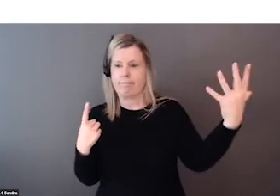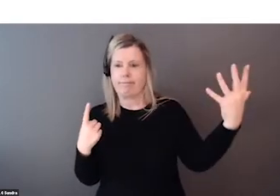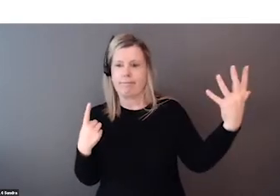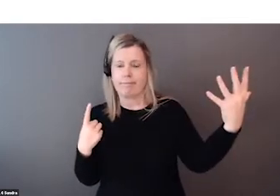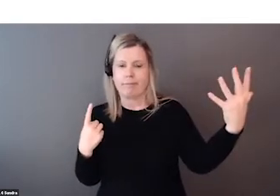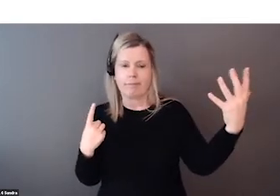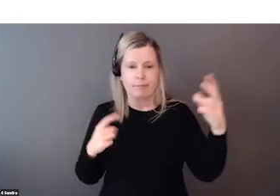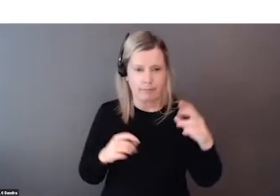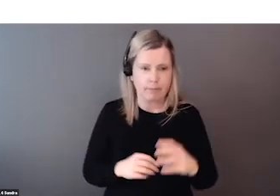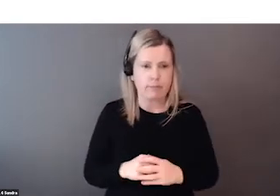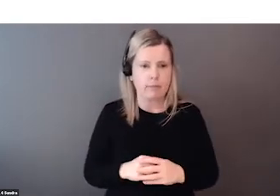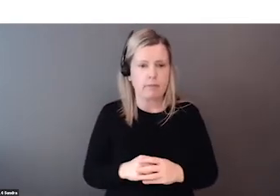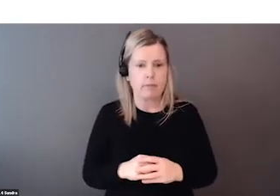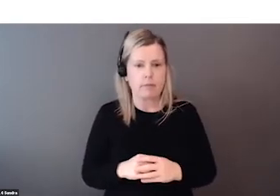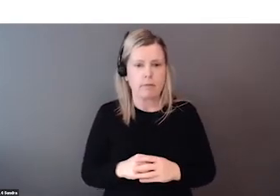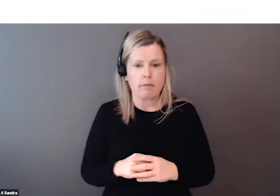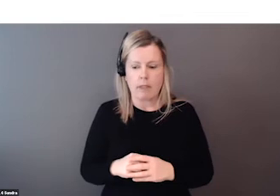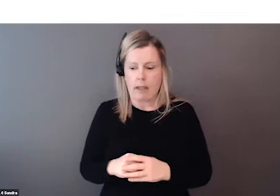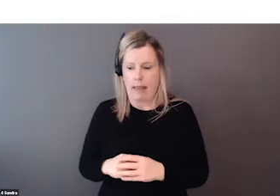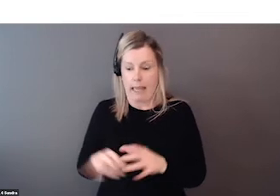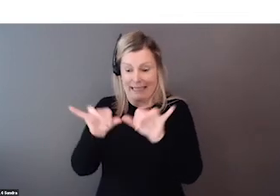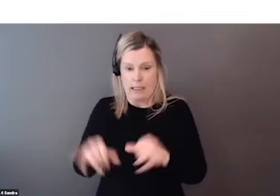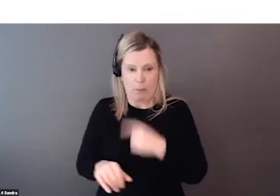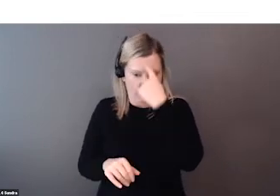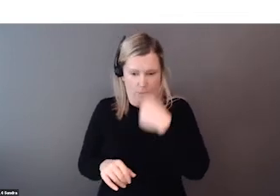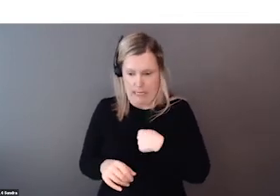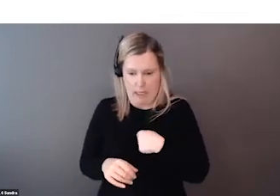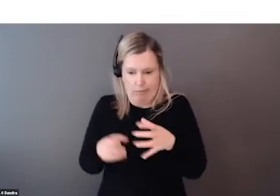to a niche assistive technology market, with no economies of scale.